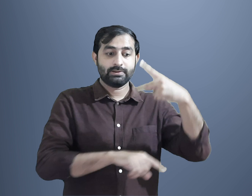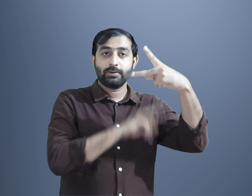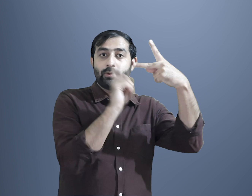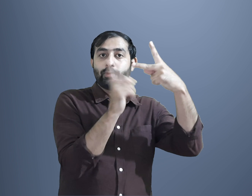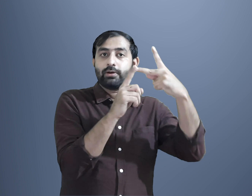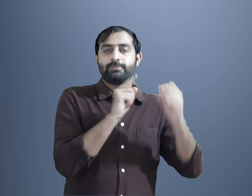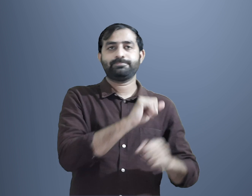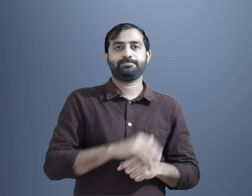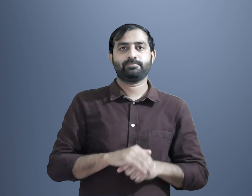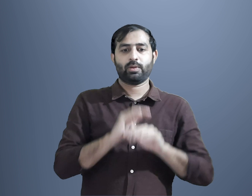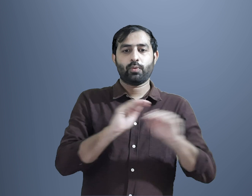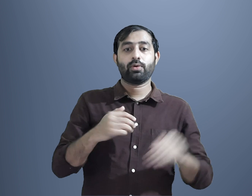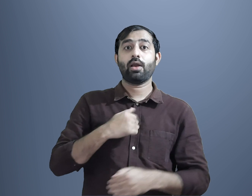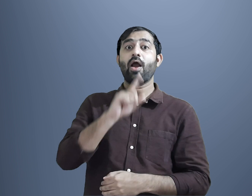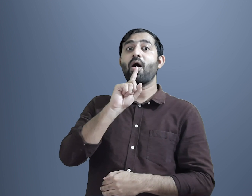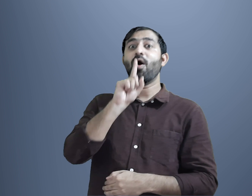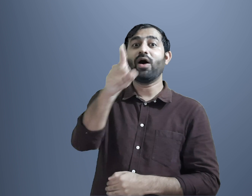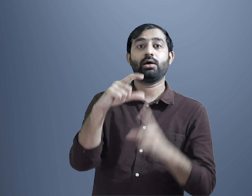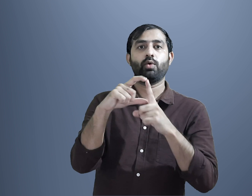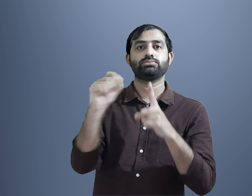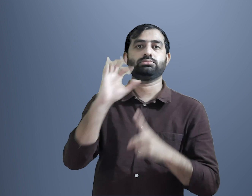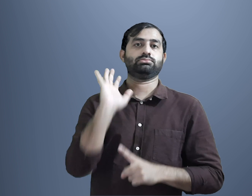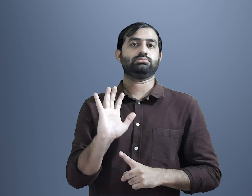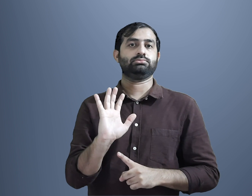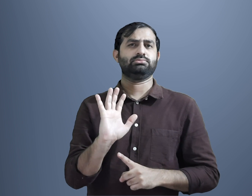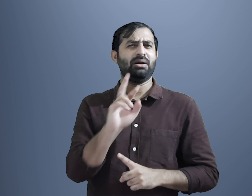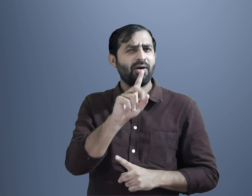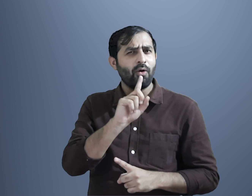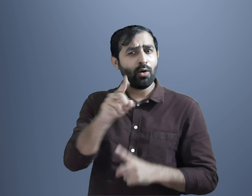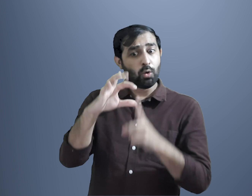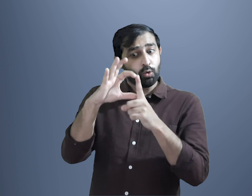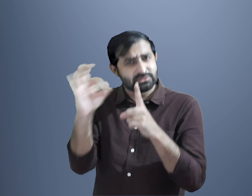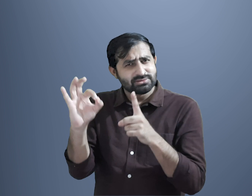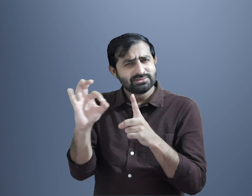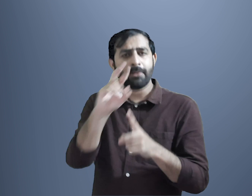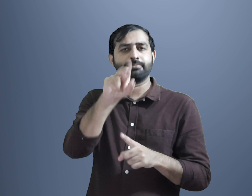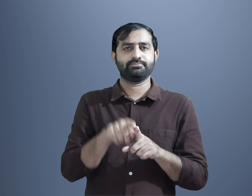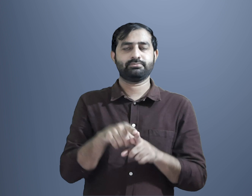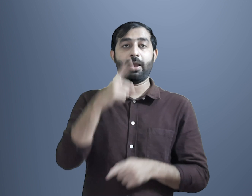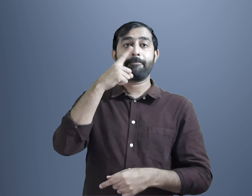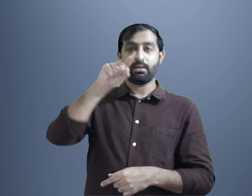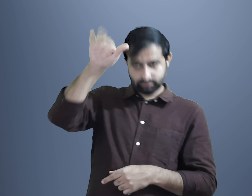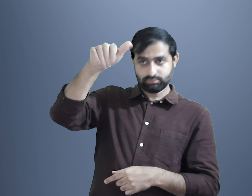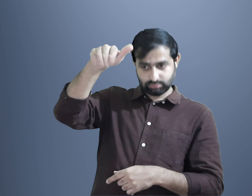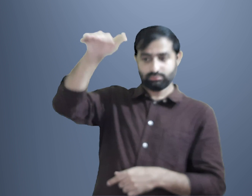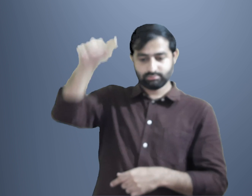Second is Regulatory Function. This is the 'do as I tell you' function.